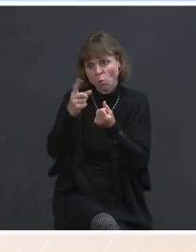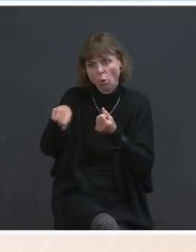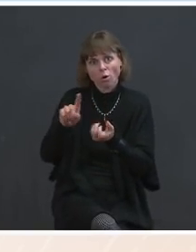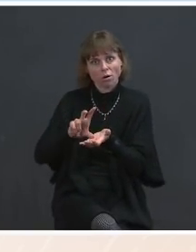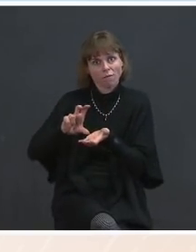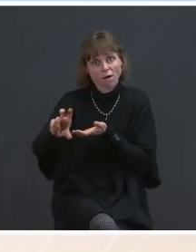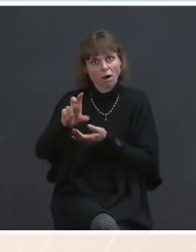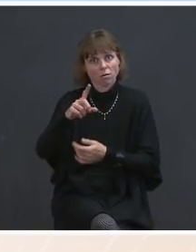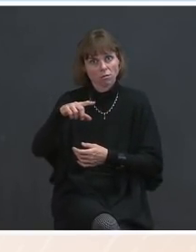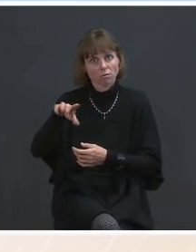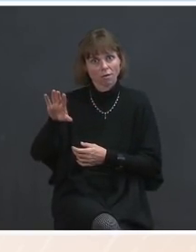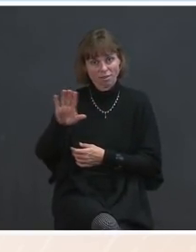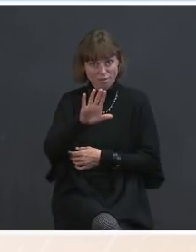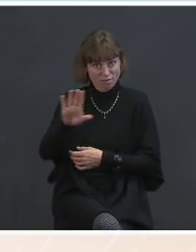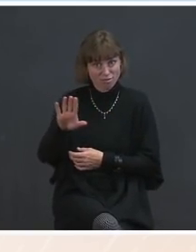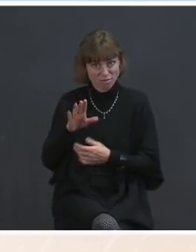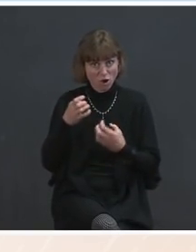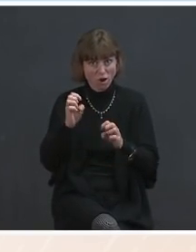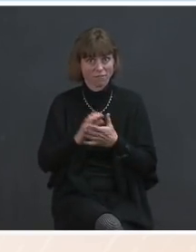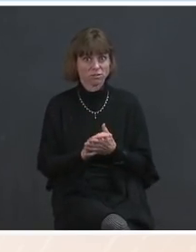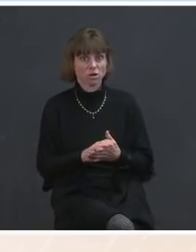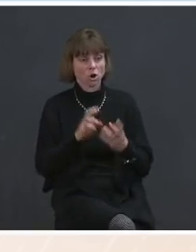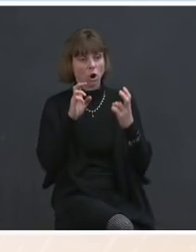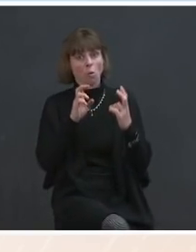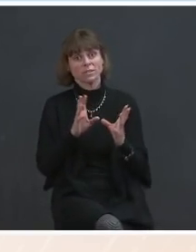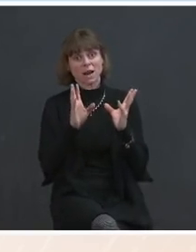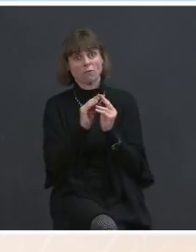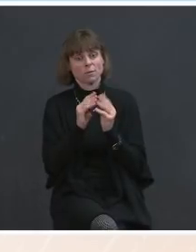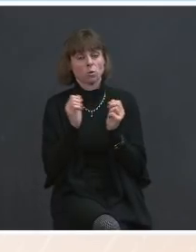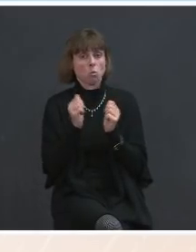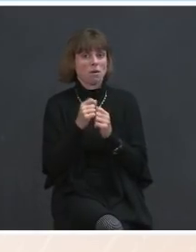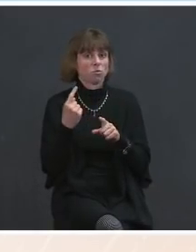We're also meeting regularly with conservative groups, faith leaders, and rural stakeholders